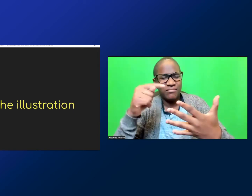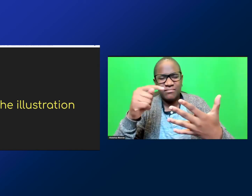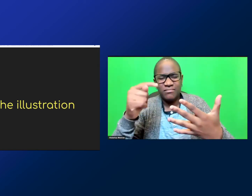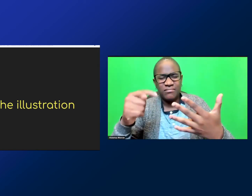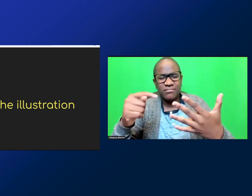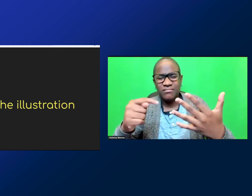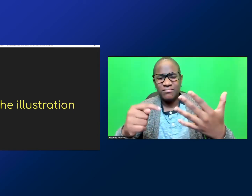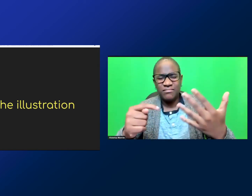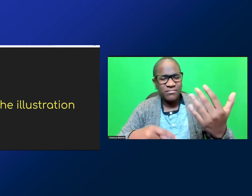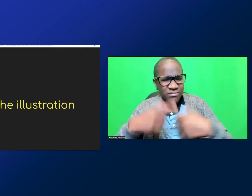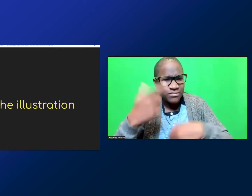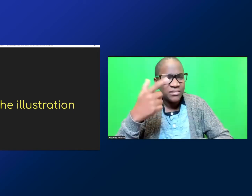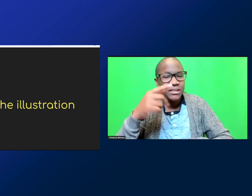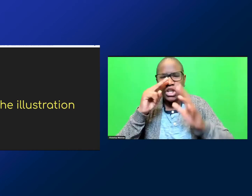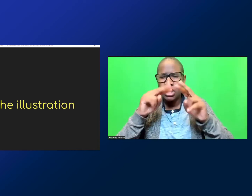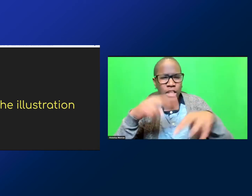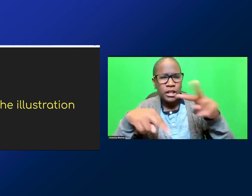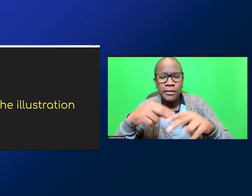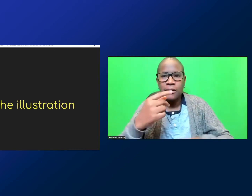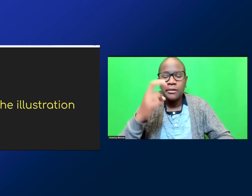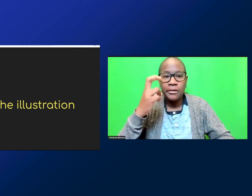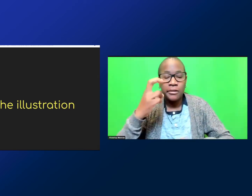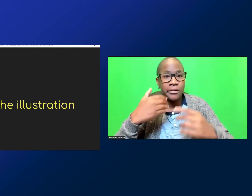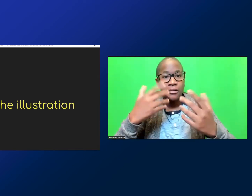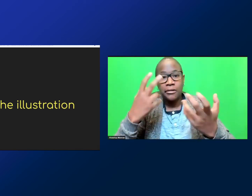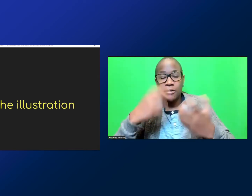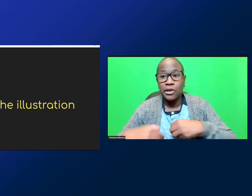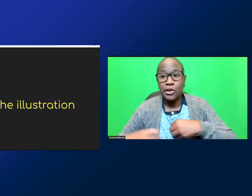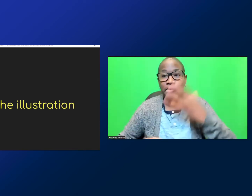a look at the illustrations you know check them and see what type of perceptions are being